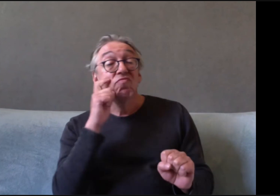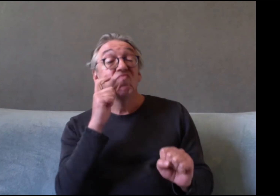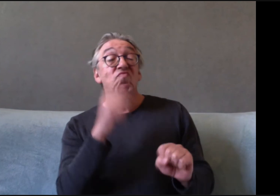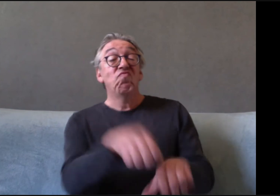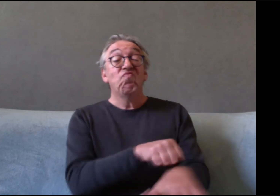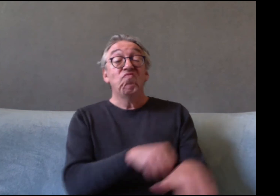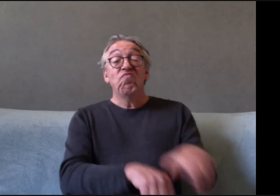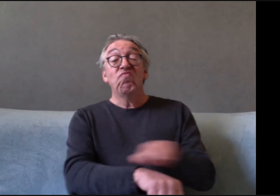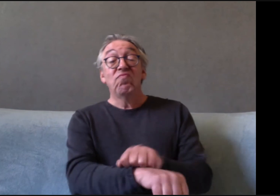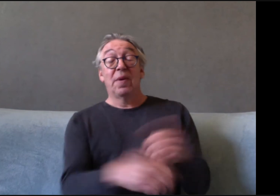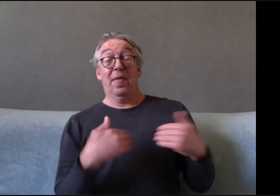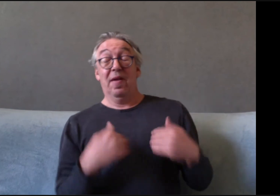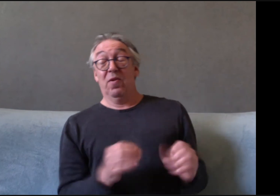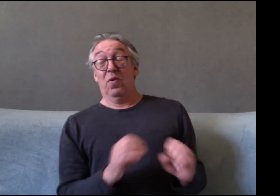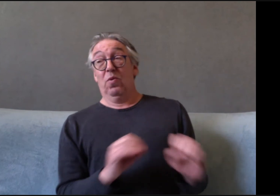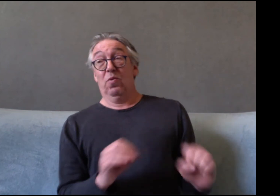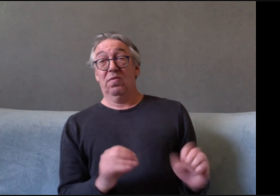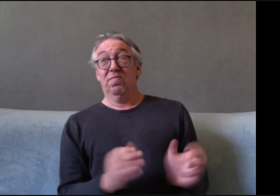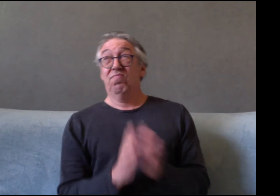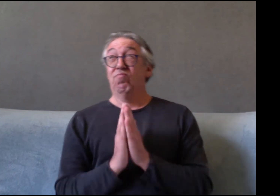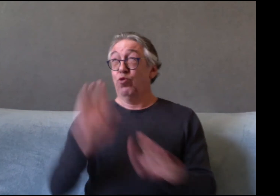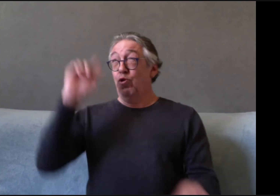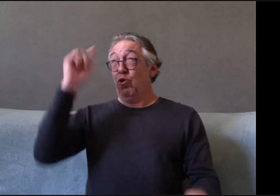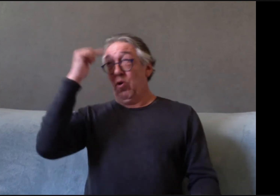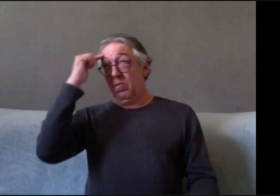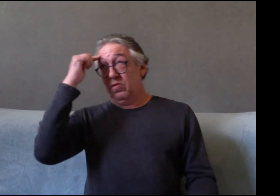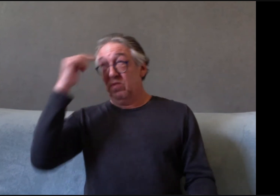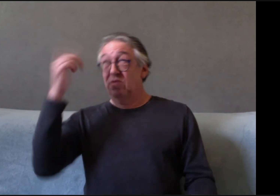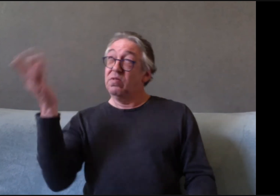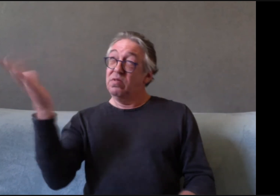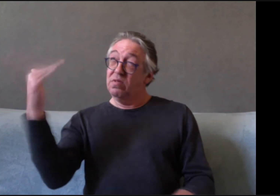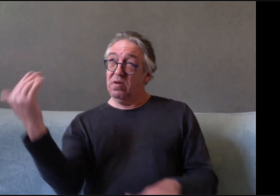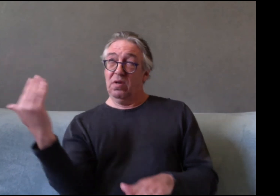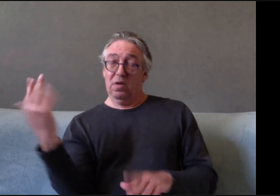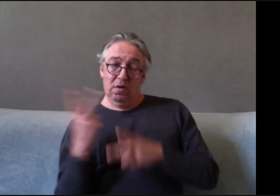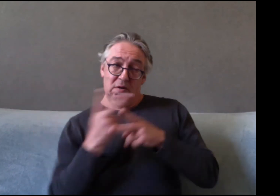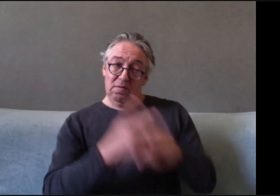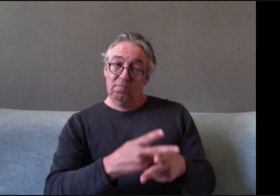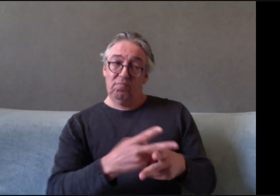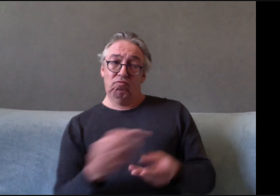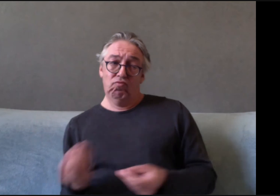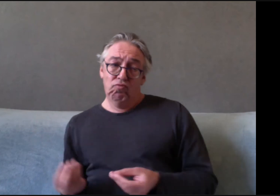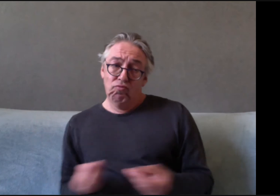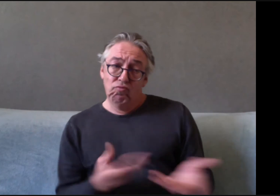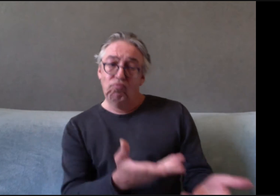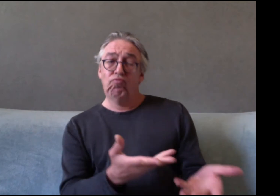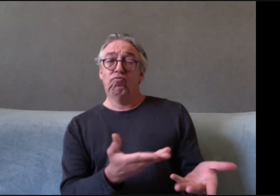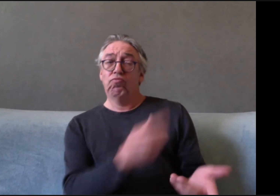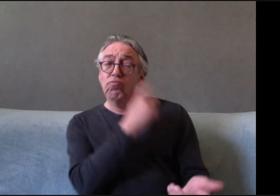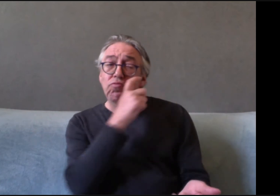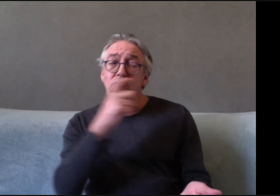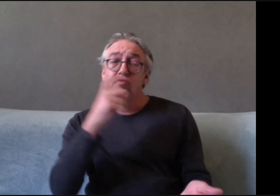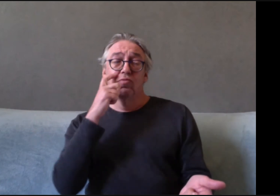it's delivered there and tests so people can take care of each other and not infect each other constantly.